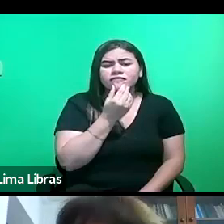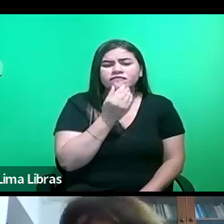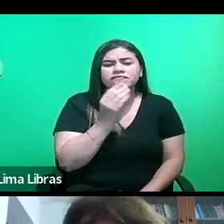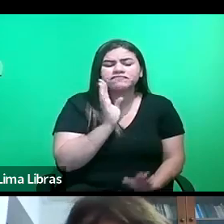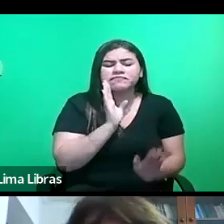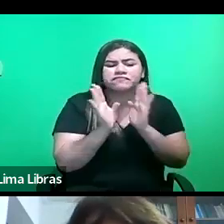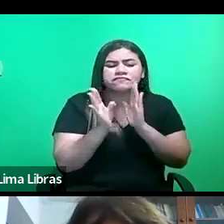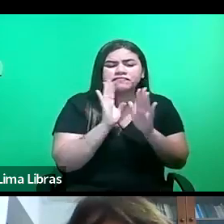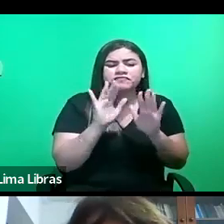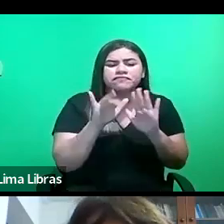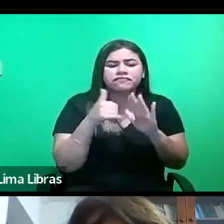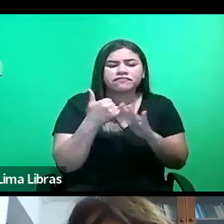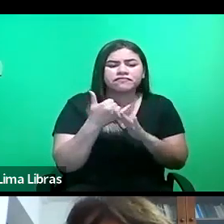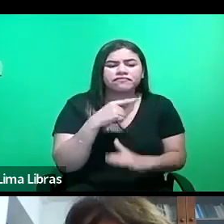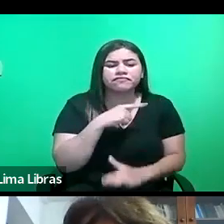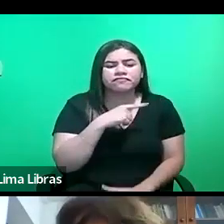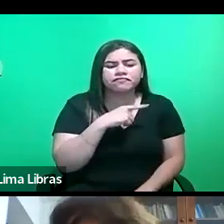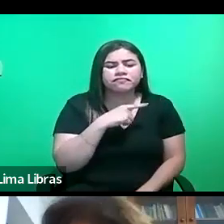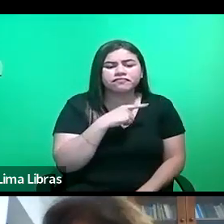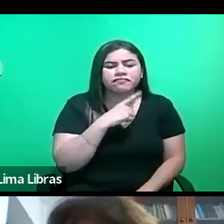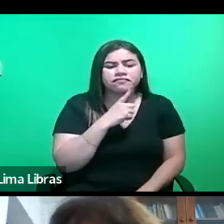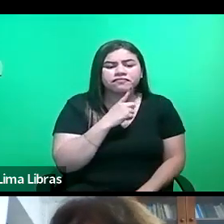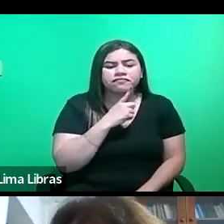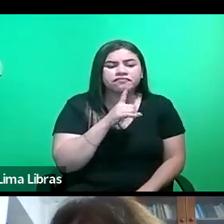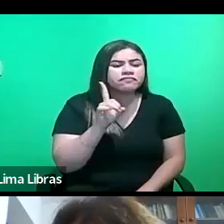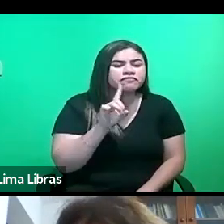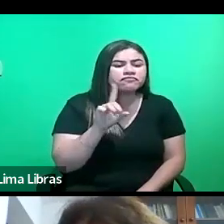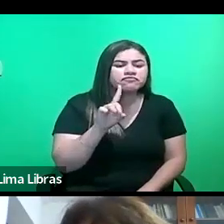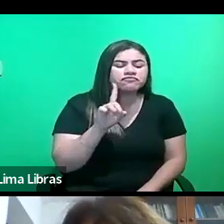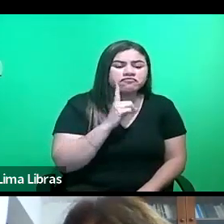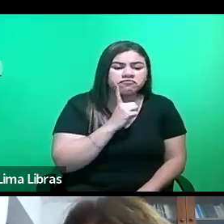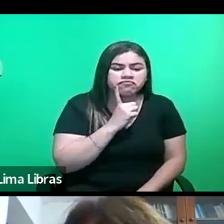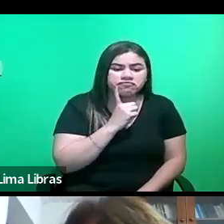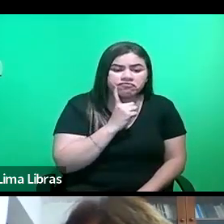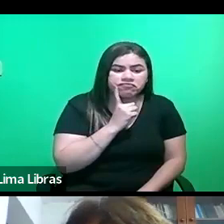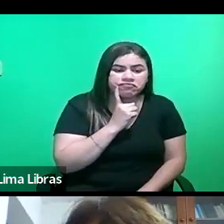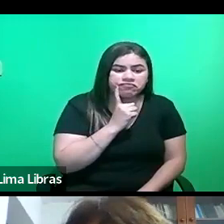Okay.